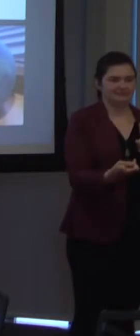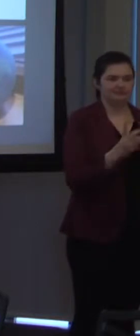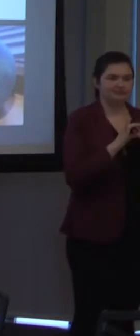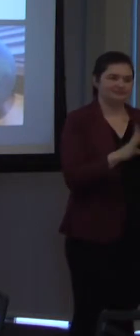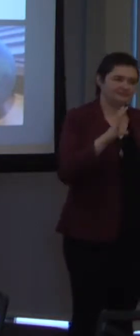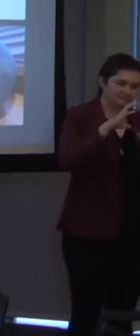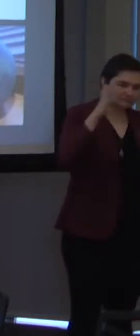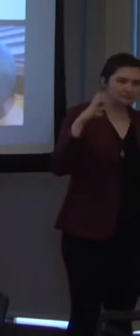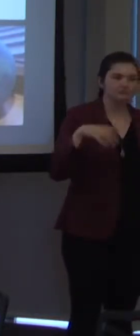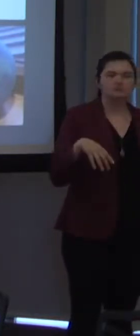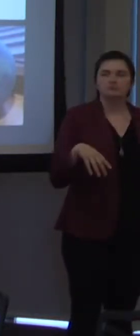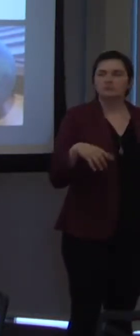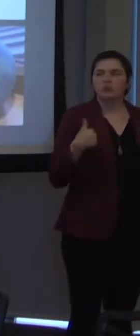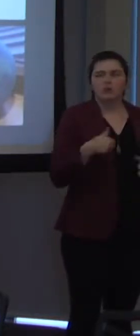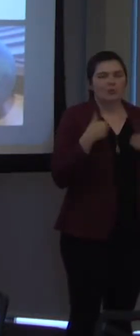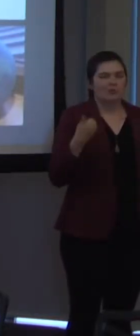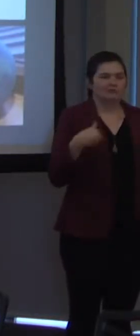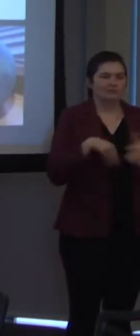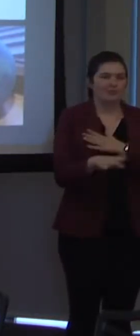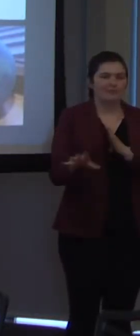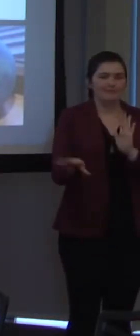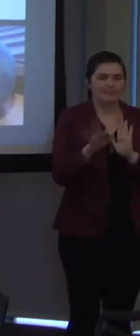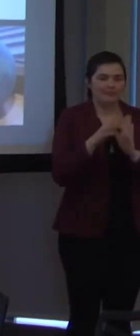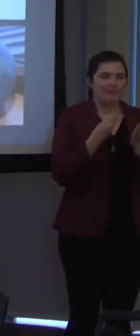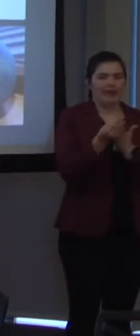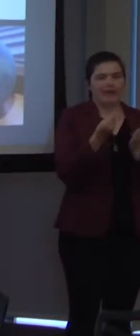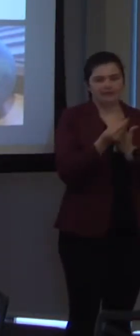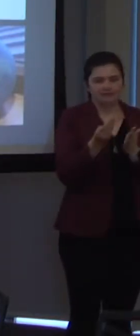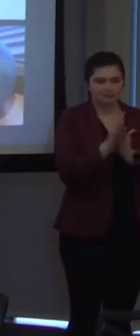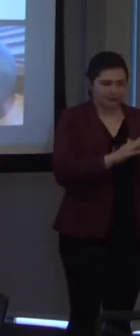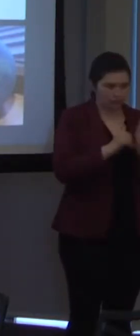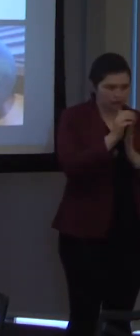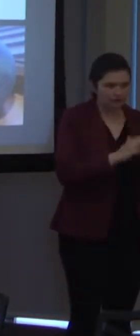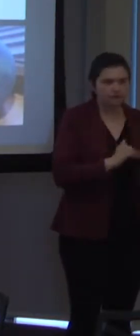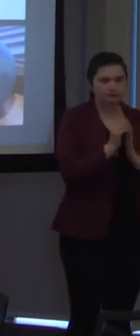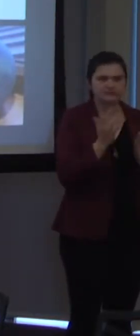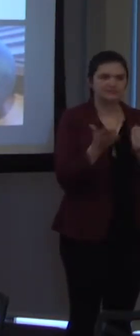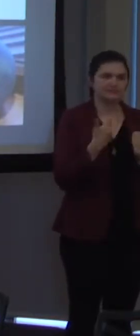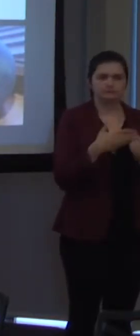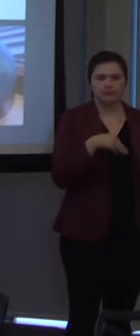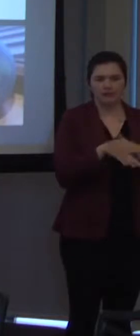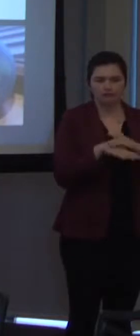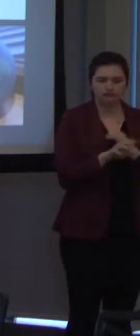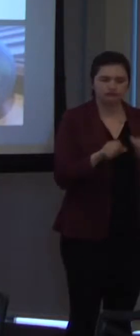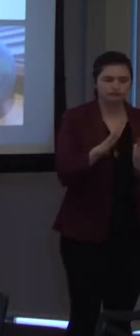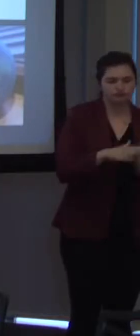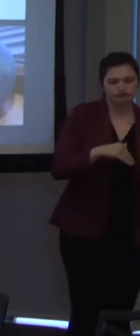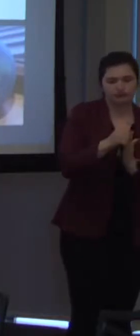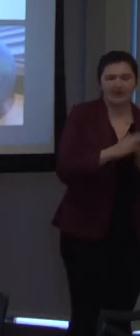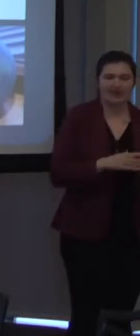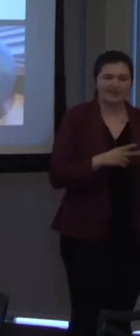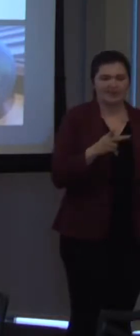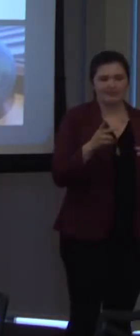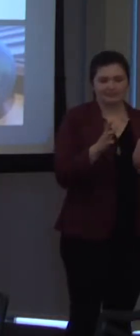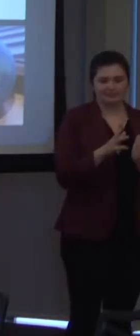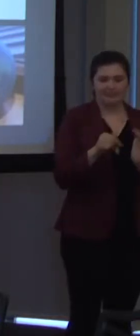so we will purchase specialty paint brushes where it'll provide easier access and then paint will be, kind of, dispersed,